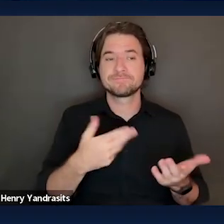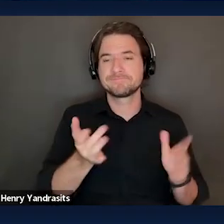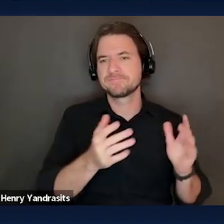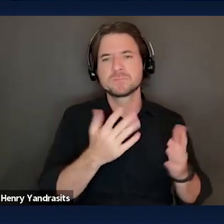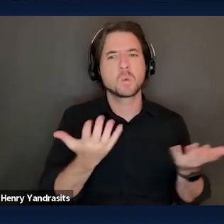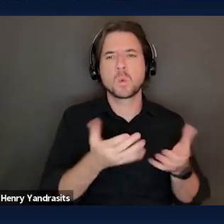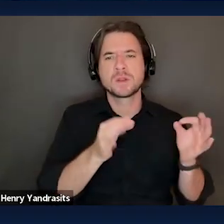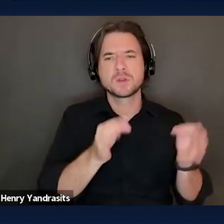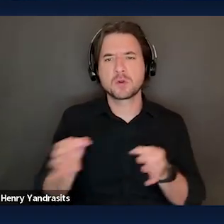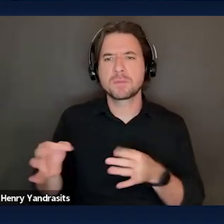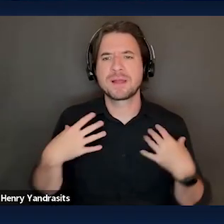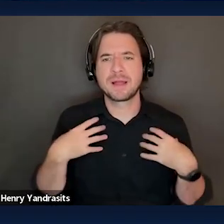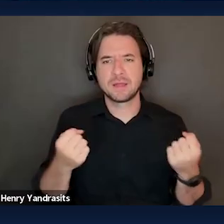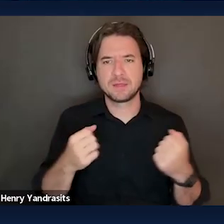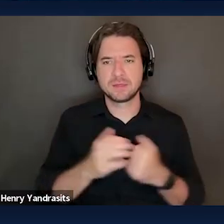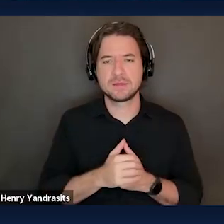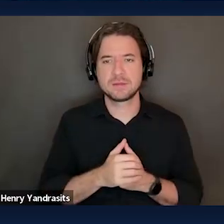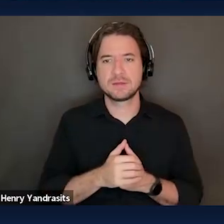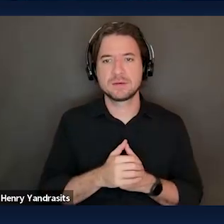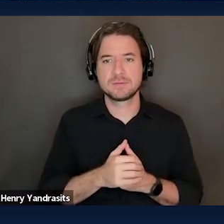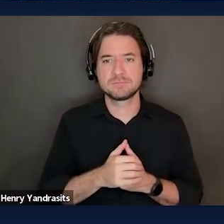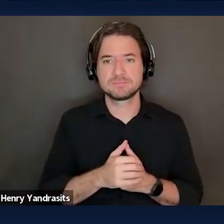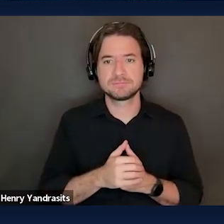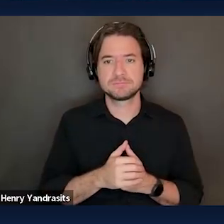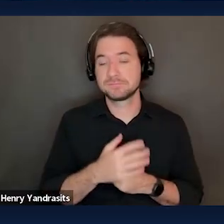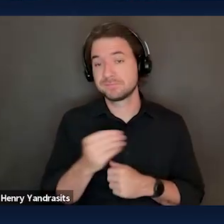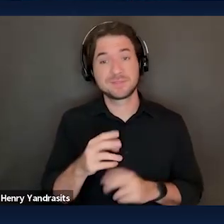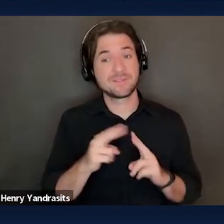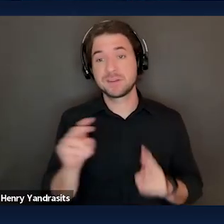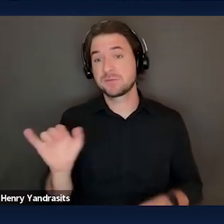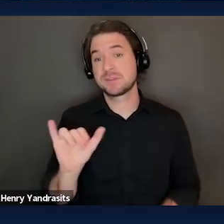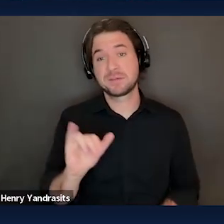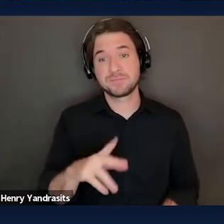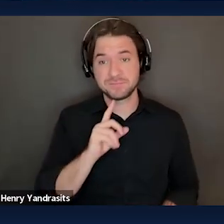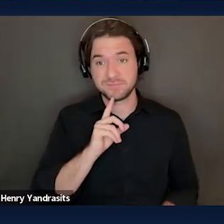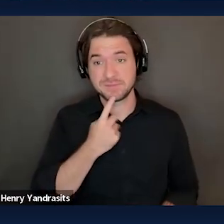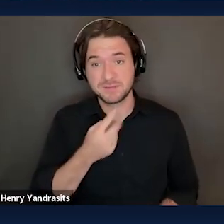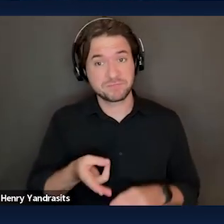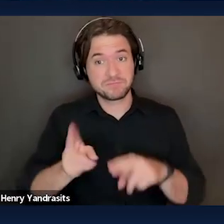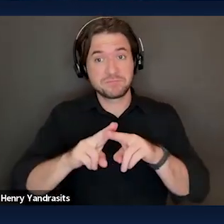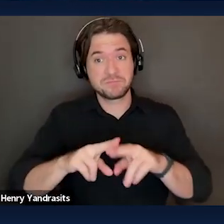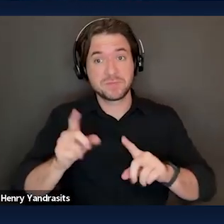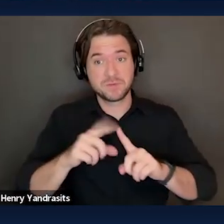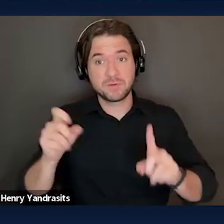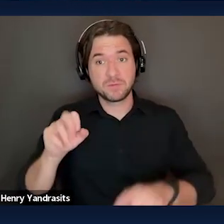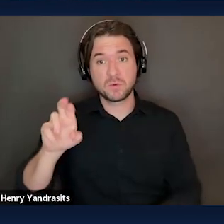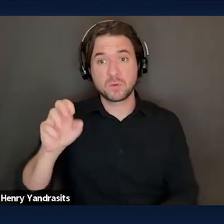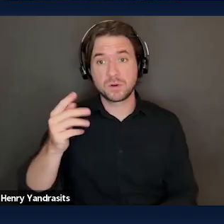And it… It's very similar to the significant gains we got in the retrospective pre-post.